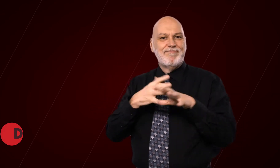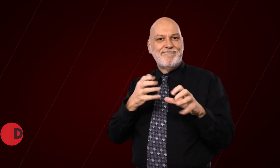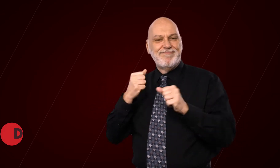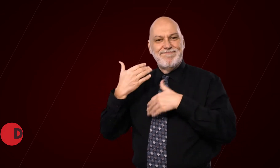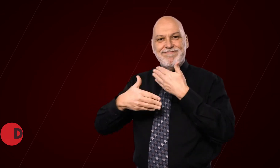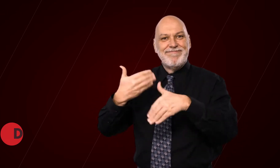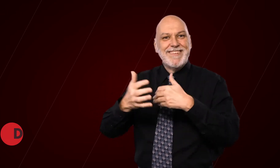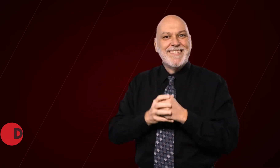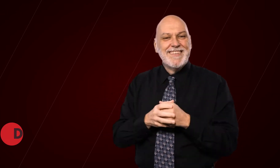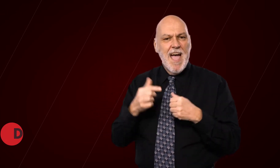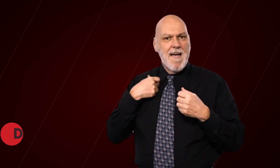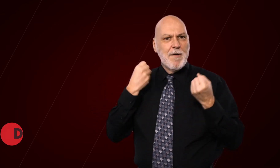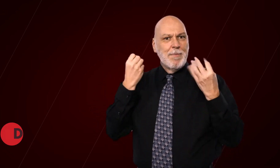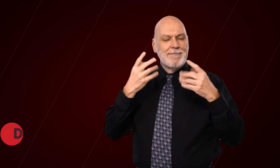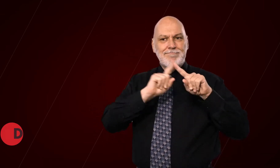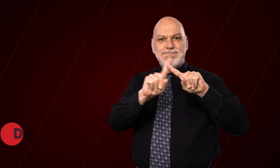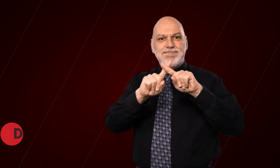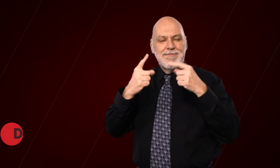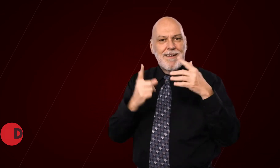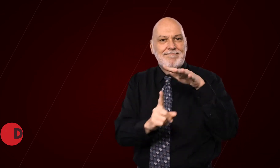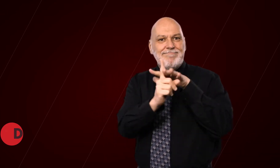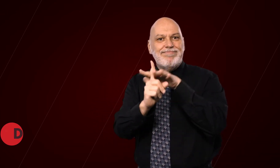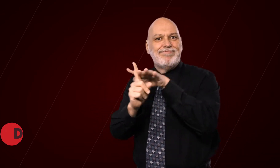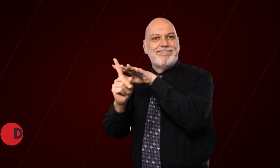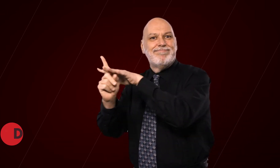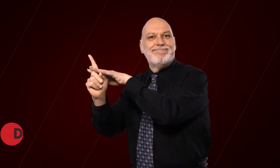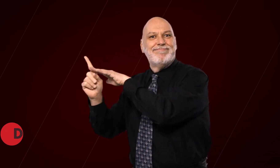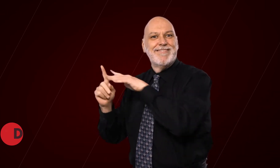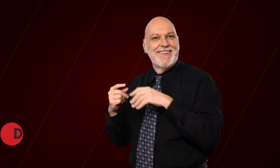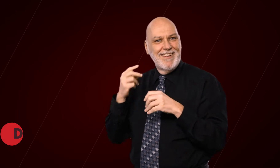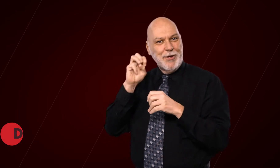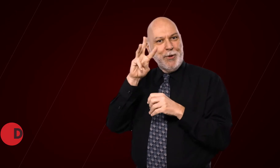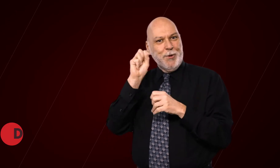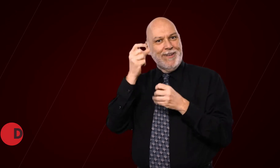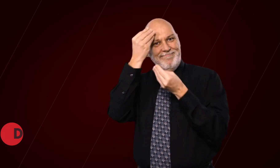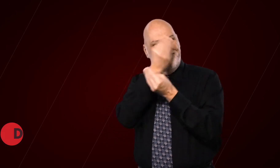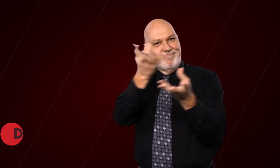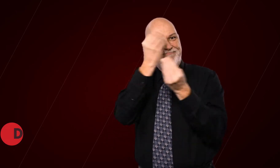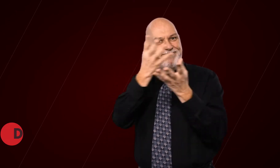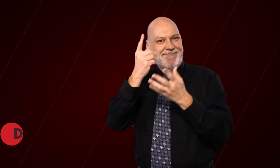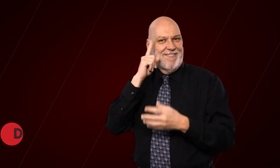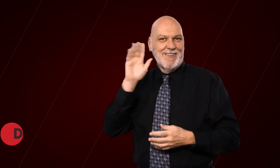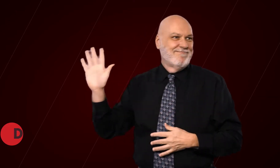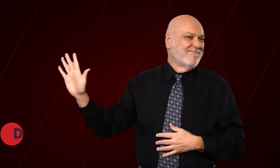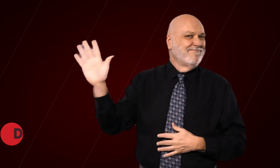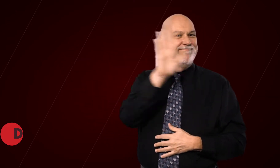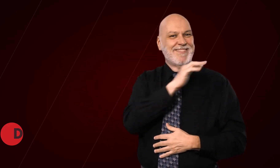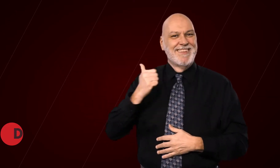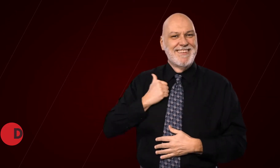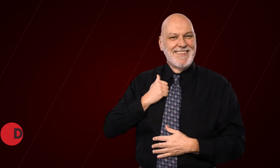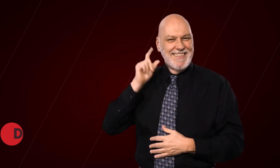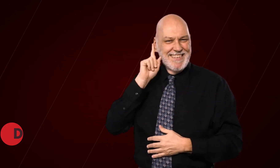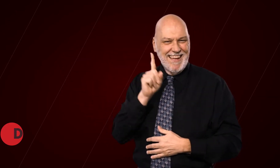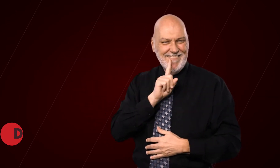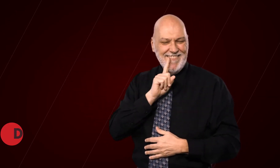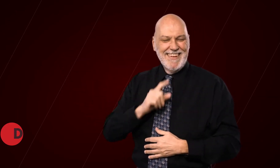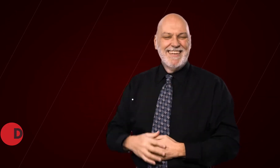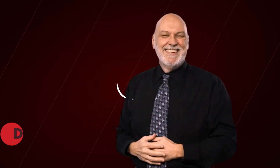Bringing alerts & news reports at intervals for all Deaf Canadians!